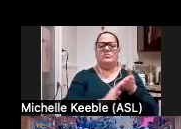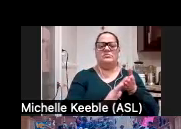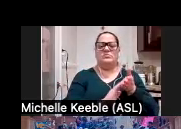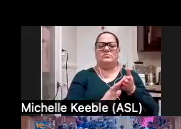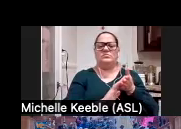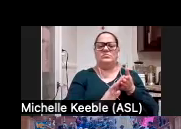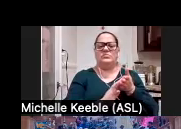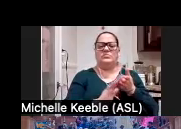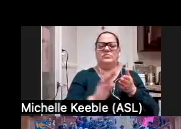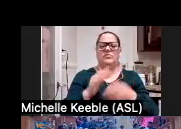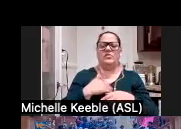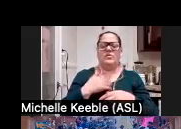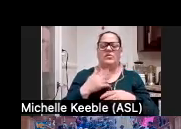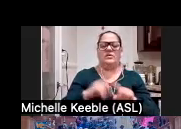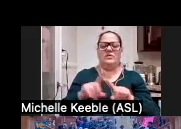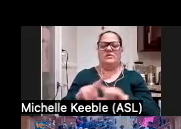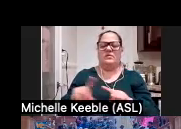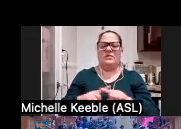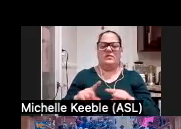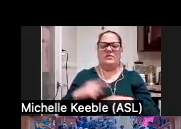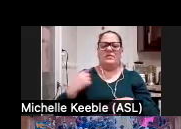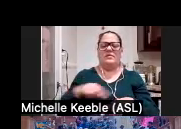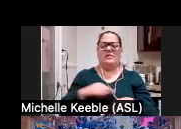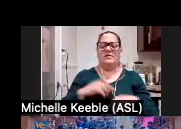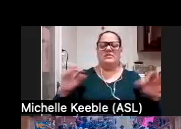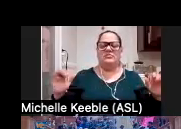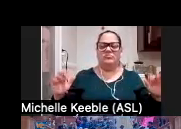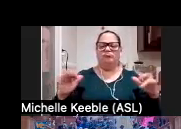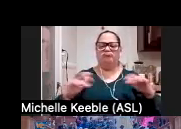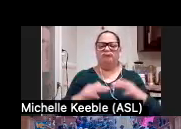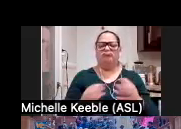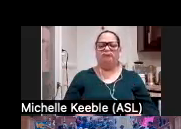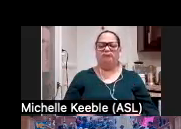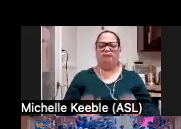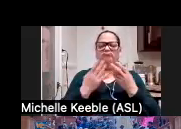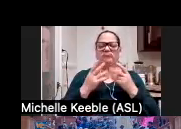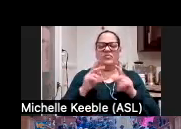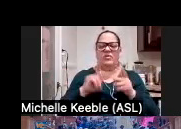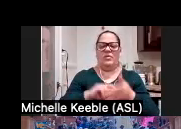as well. And this is our multi-purpose room. Um, as you can see, the desk and chairs,